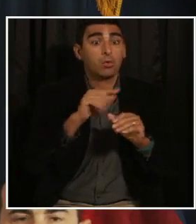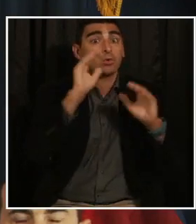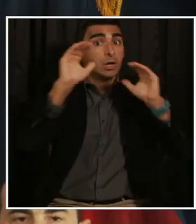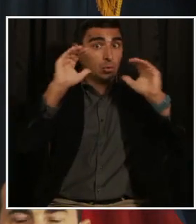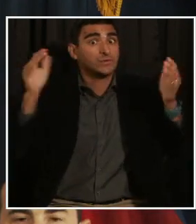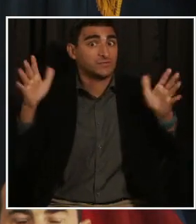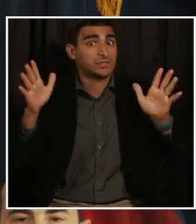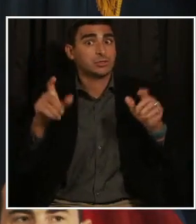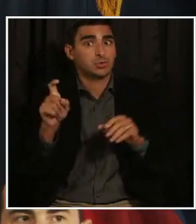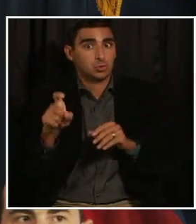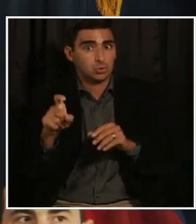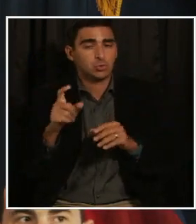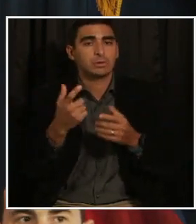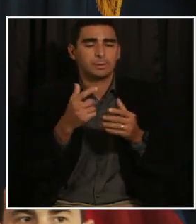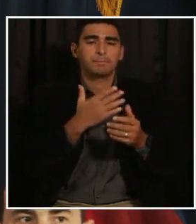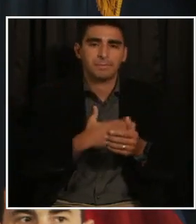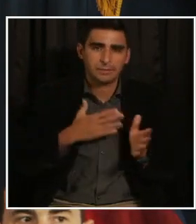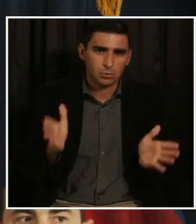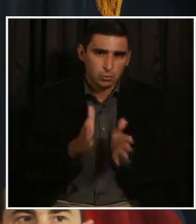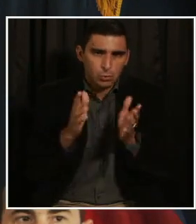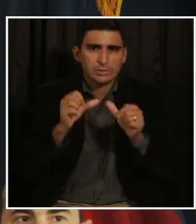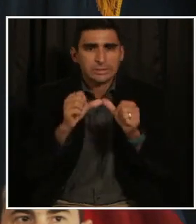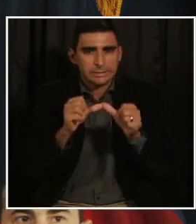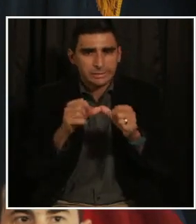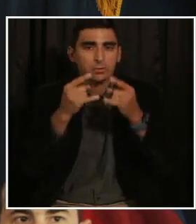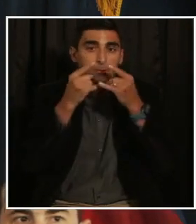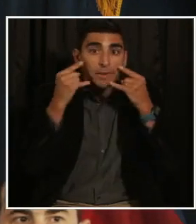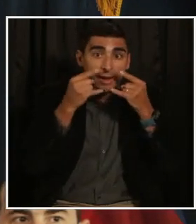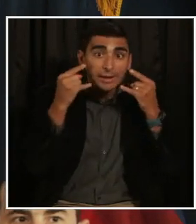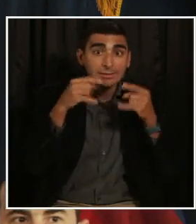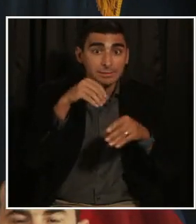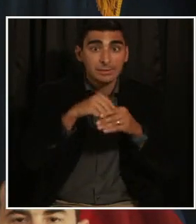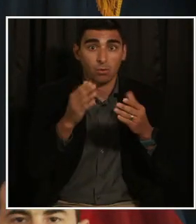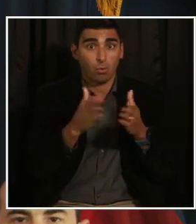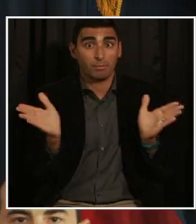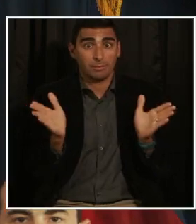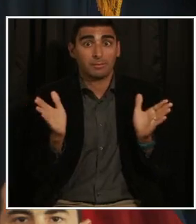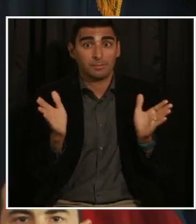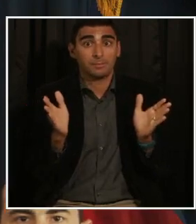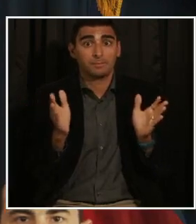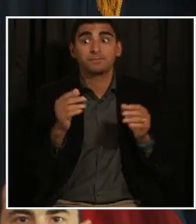wearing mass and indoor public spaces because even though 75 percent of all